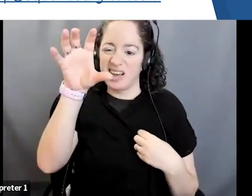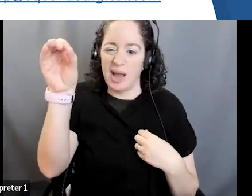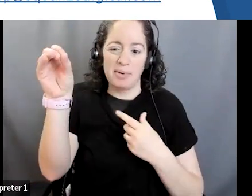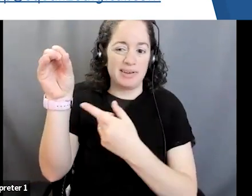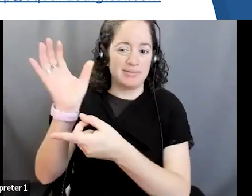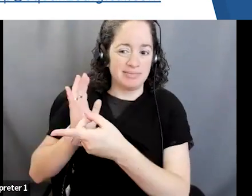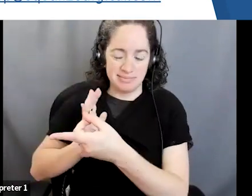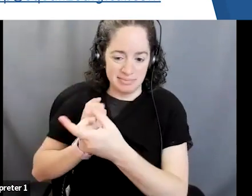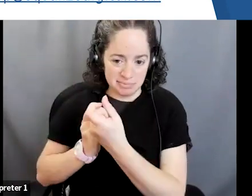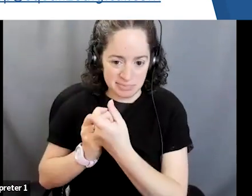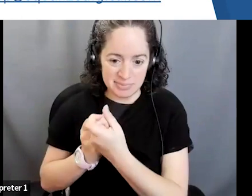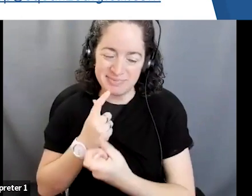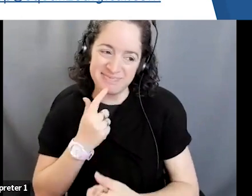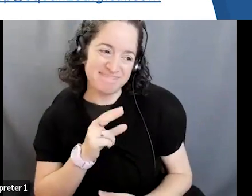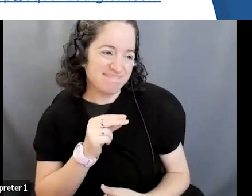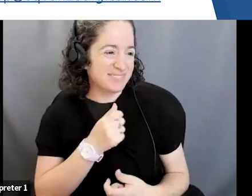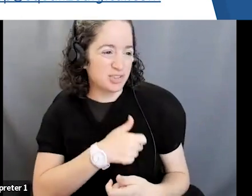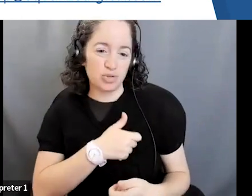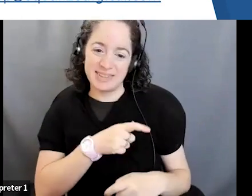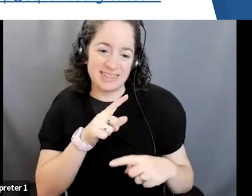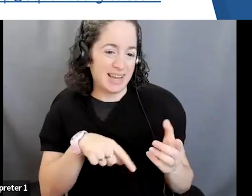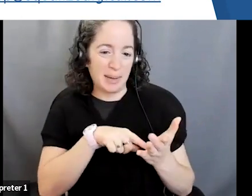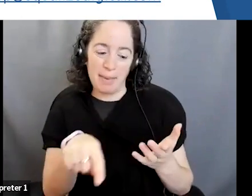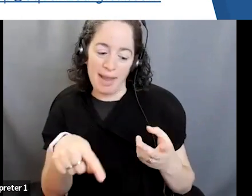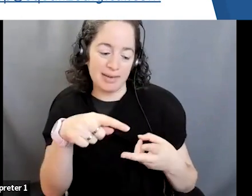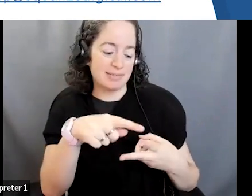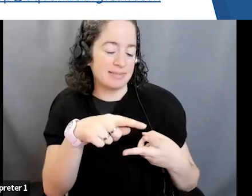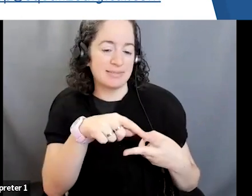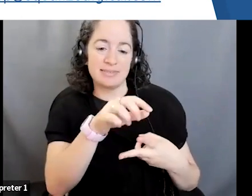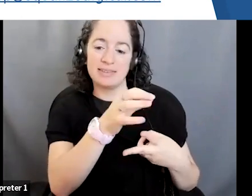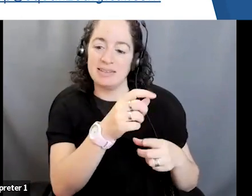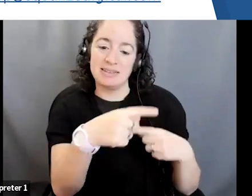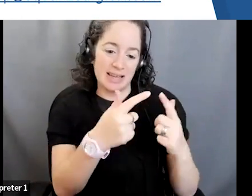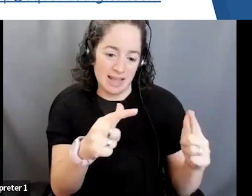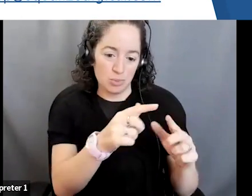for captioning or sign language interpretation, both of which we have today.